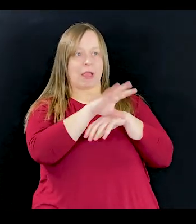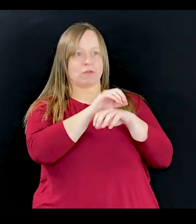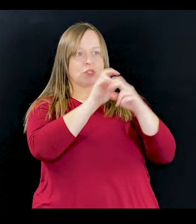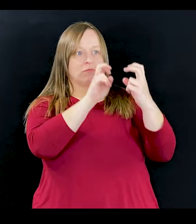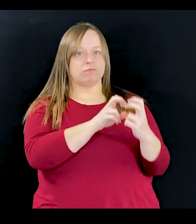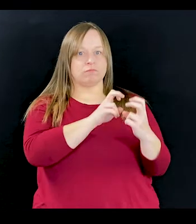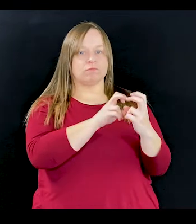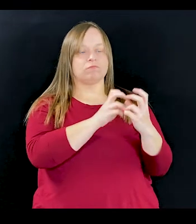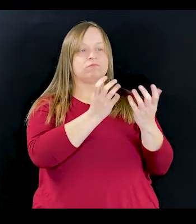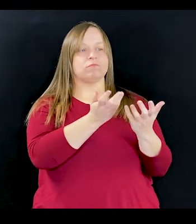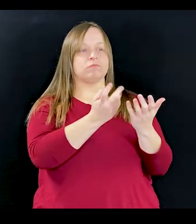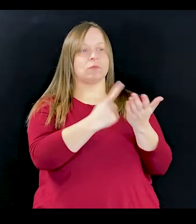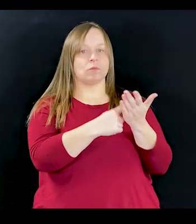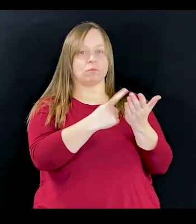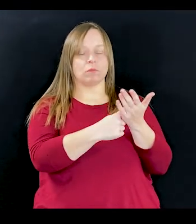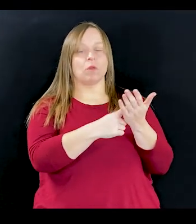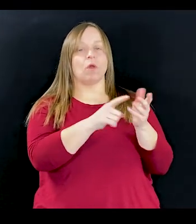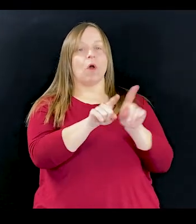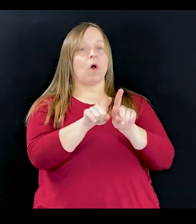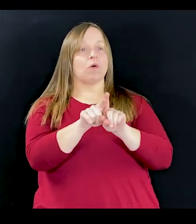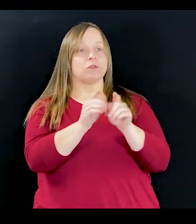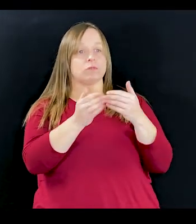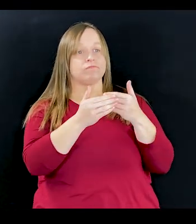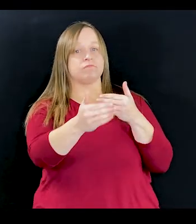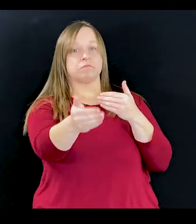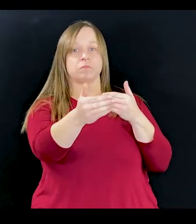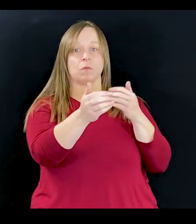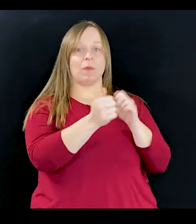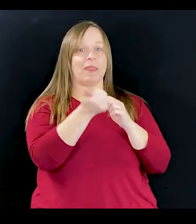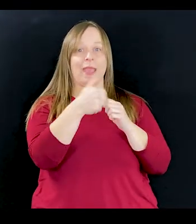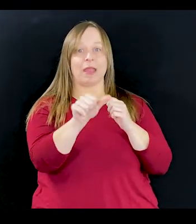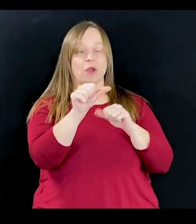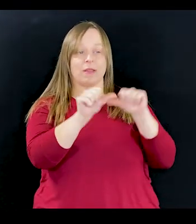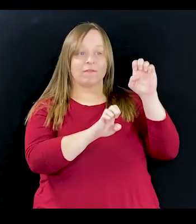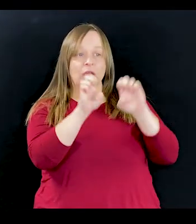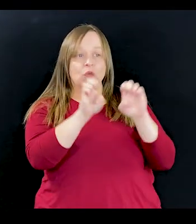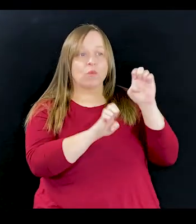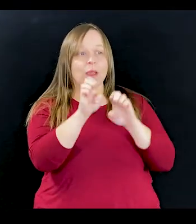counselor at ACCES-VR and then also going forward with any other evaluations,